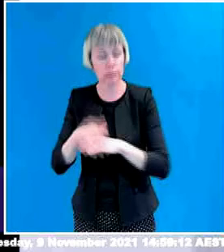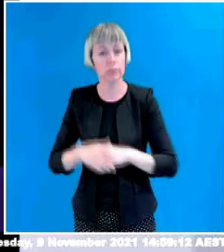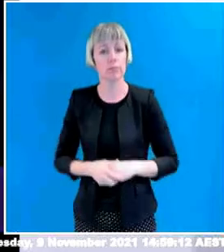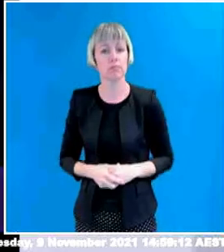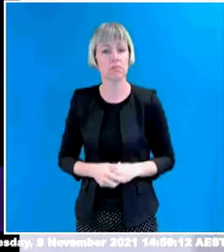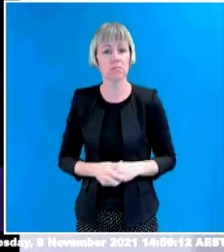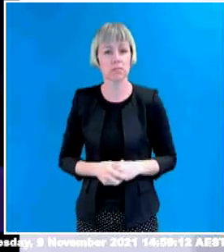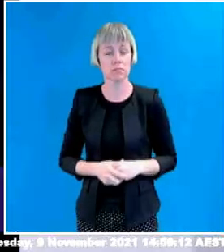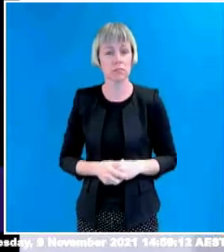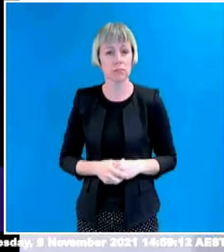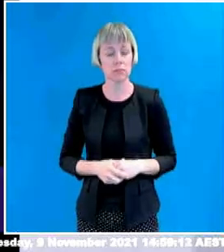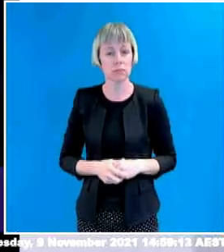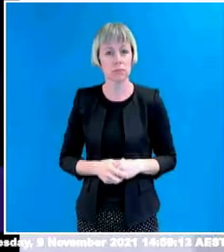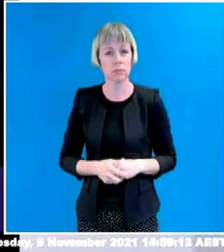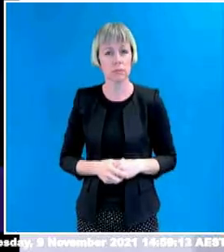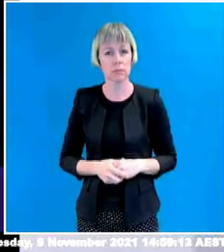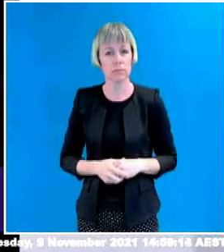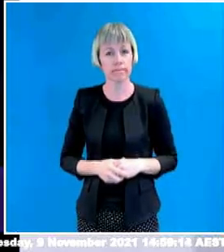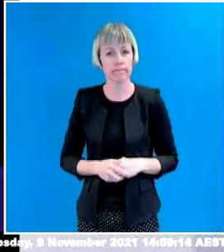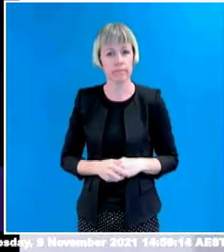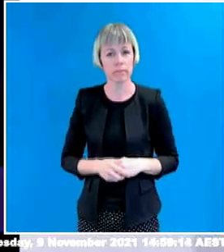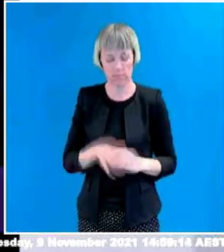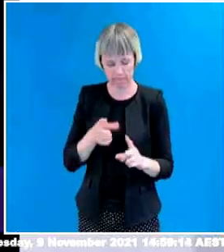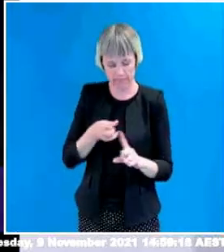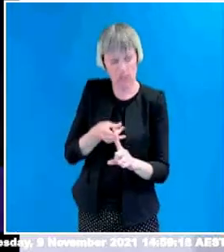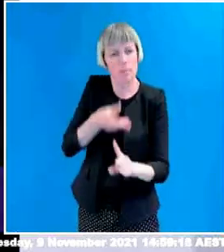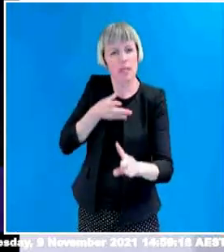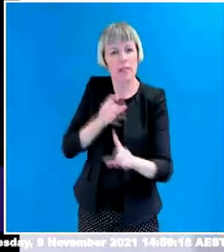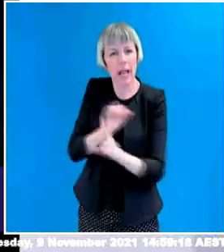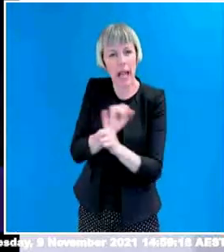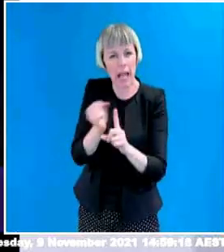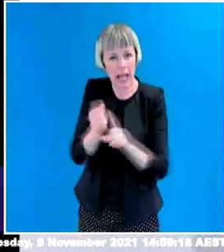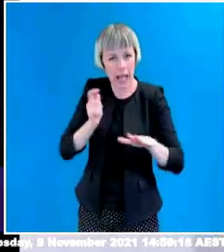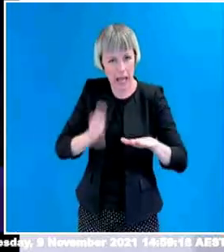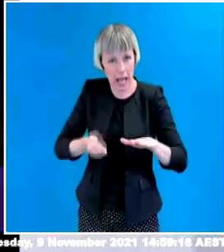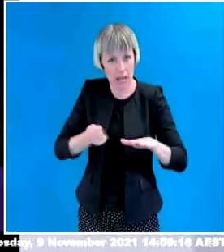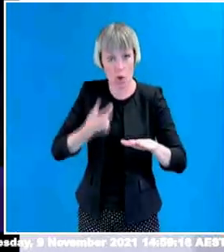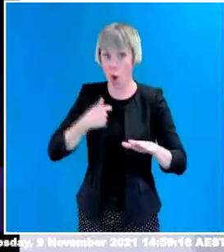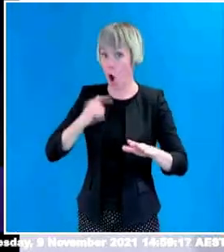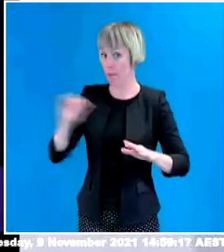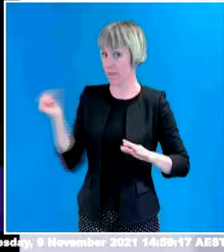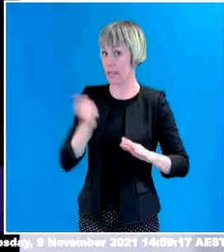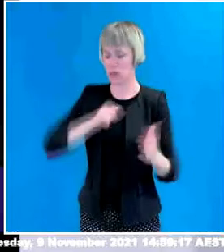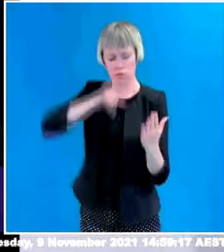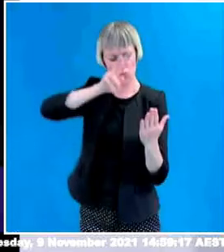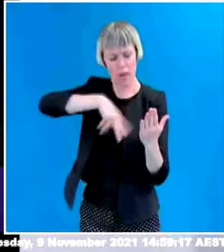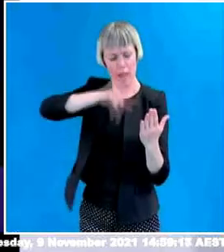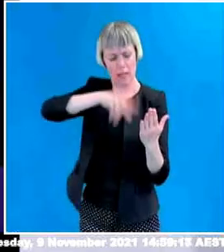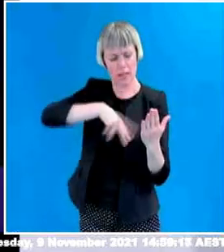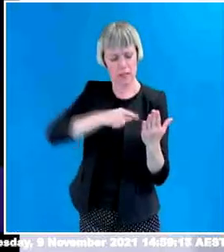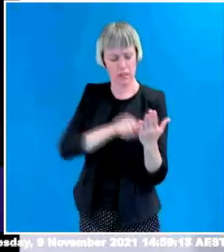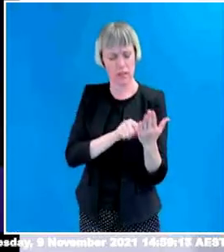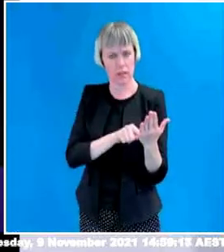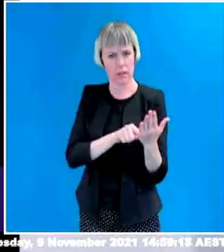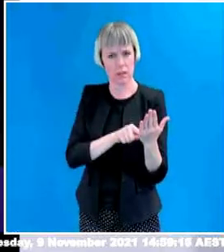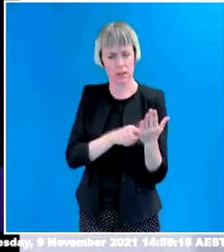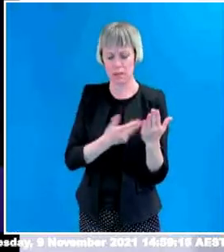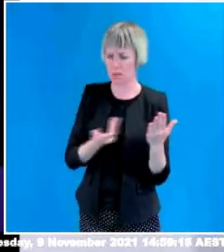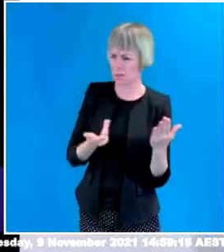Products, as an example. I have read that case and I'm not sure I understand its relevance or how that